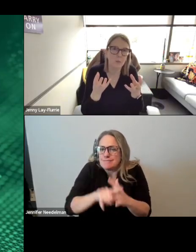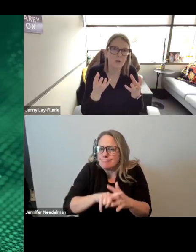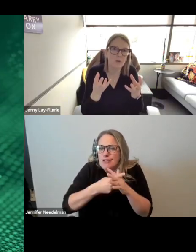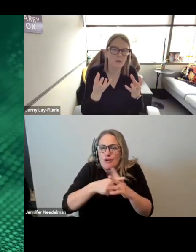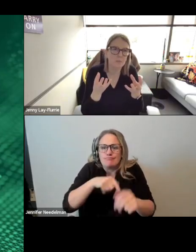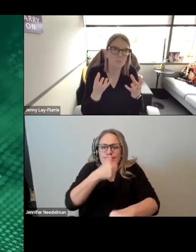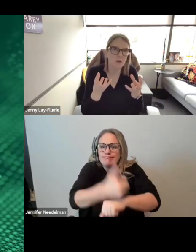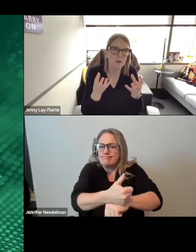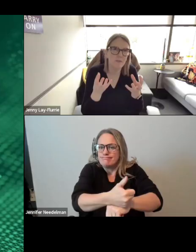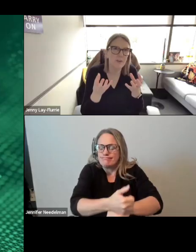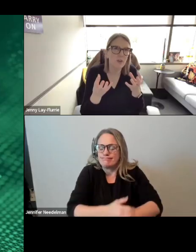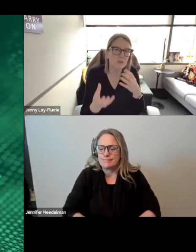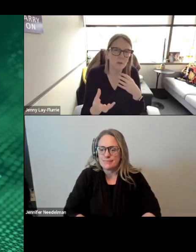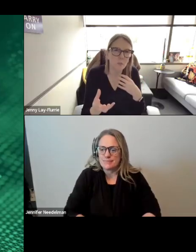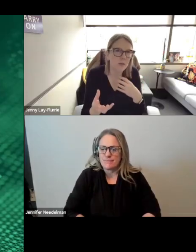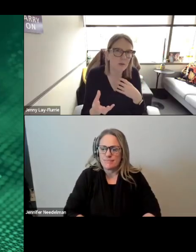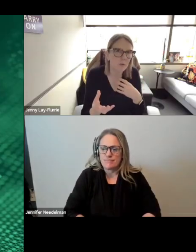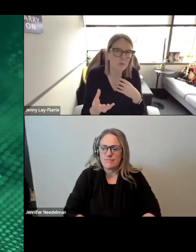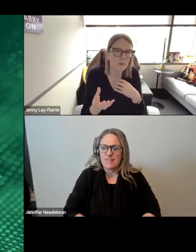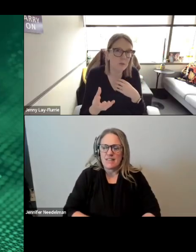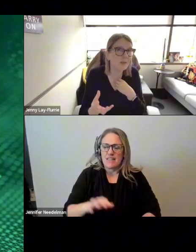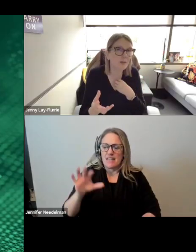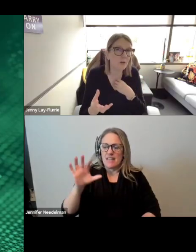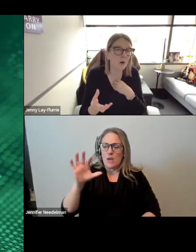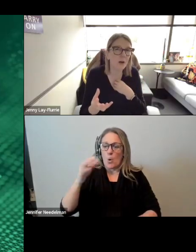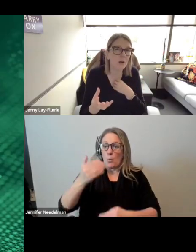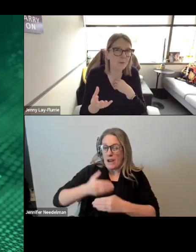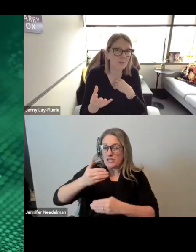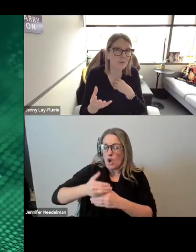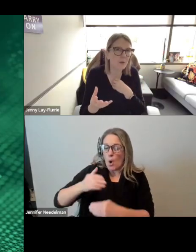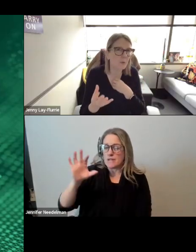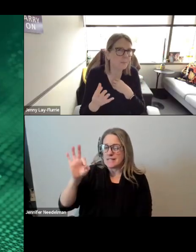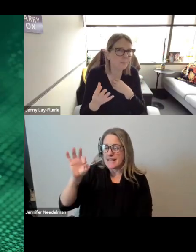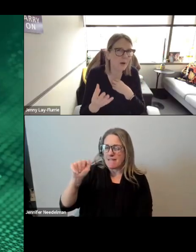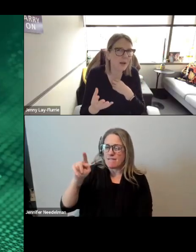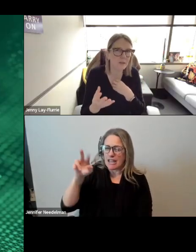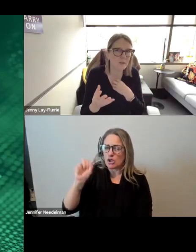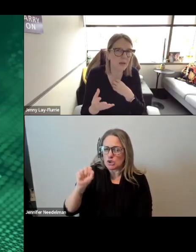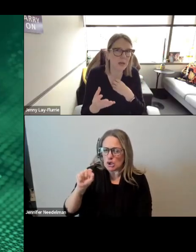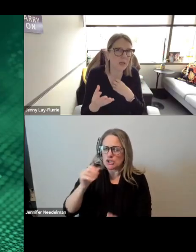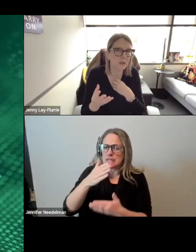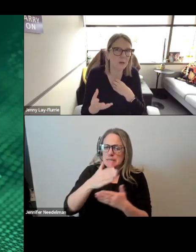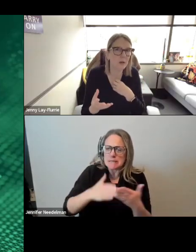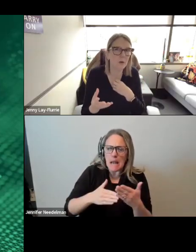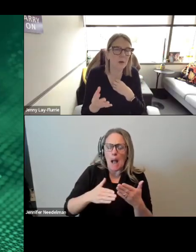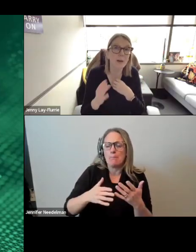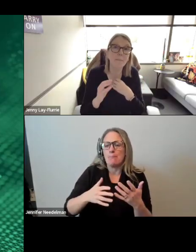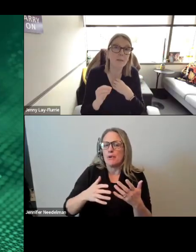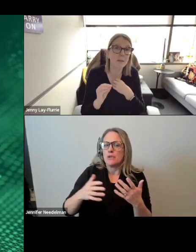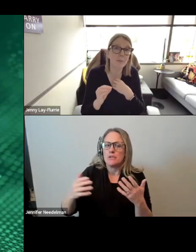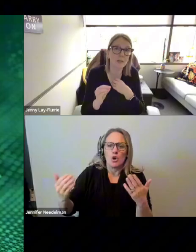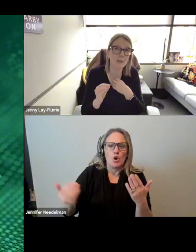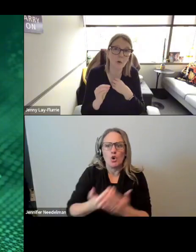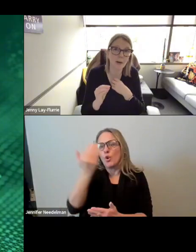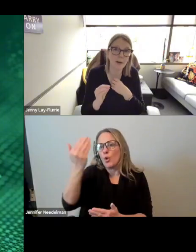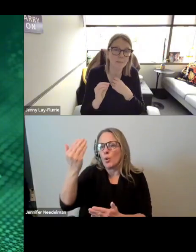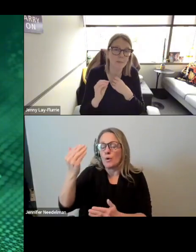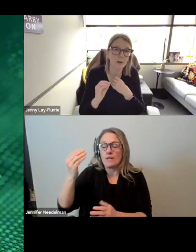There was features in Windows that had been there a while, but some that were brand spanking knew and many people didn't know about it.